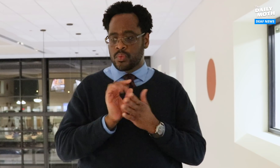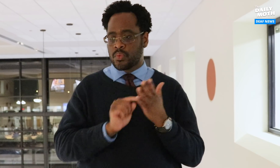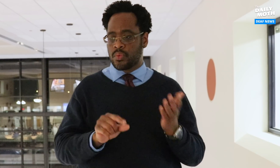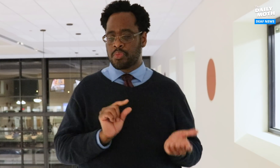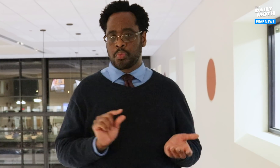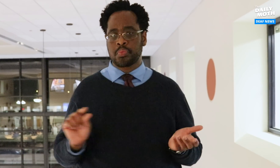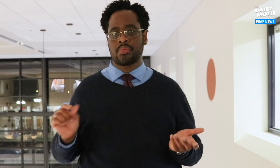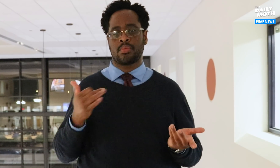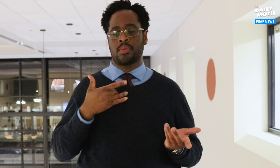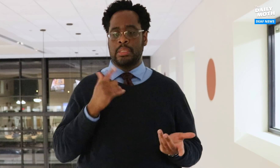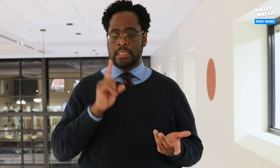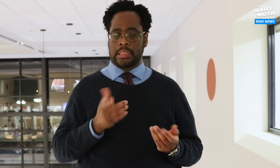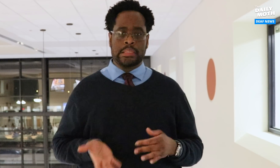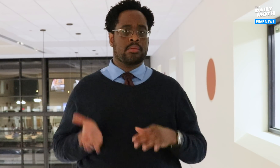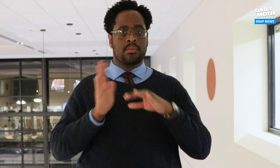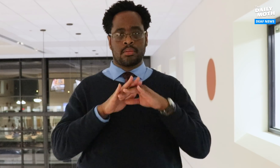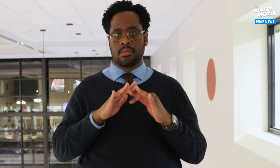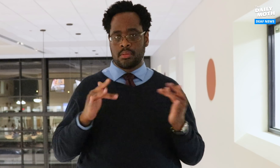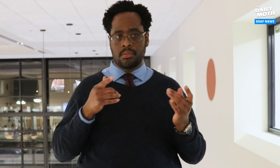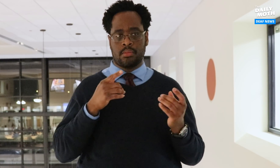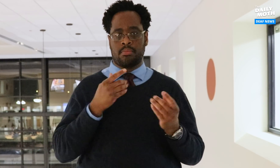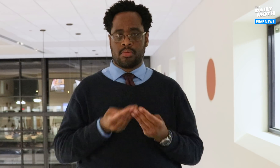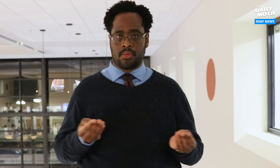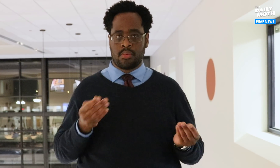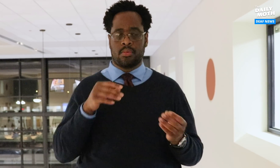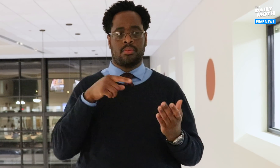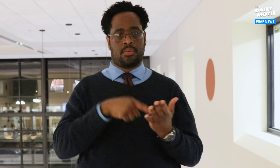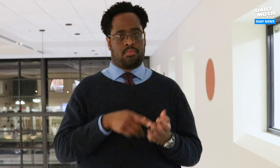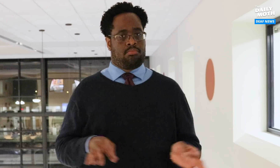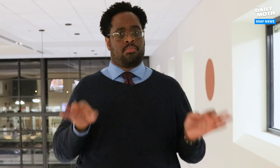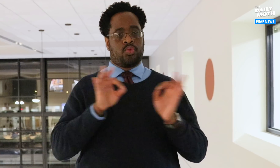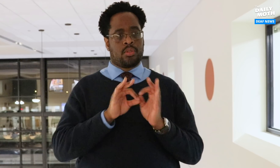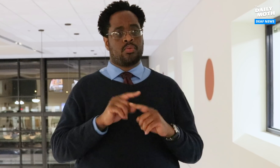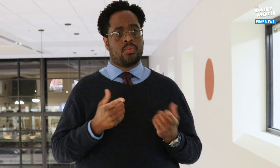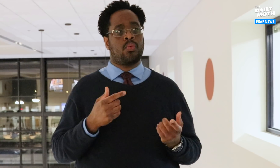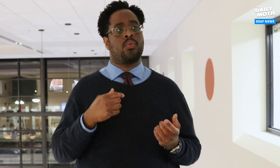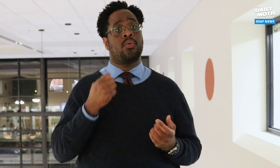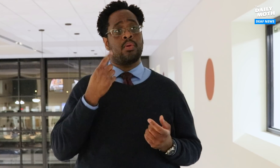images, or videos. I feel there needs to be a lot more diversity in materials. This is critical.